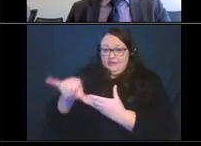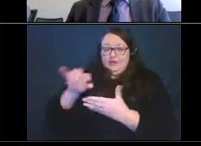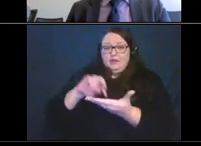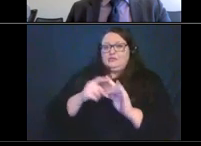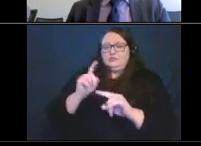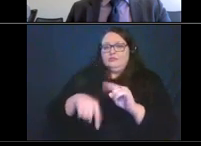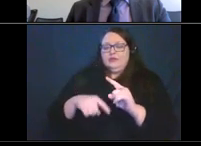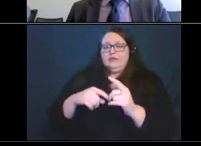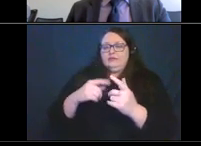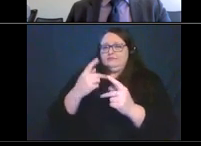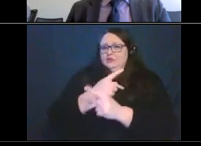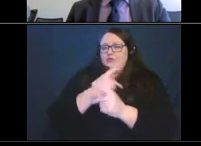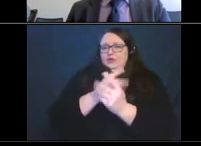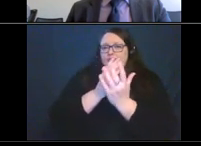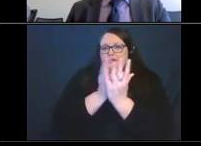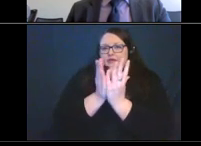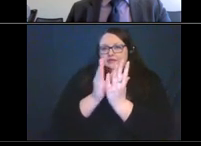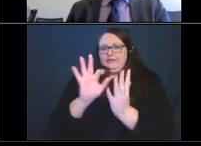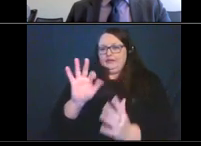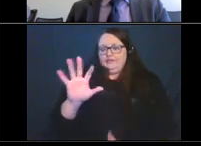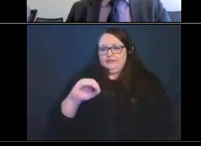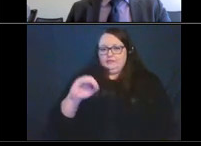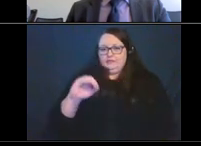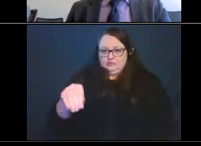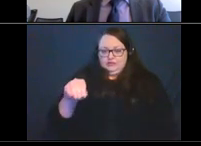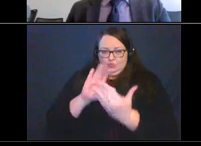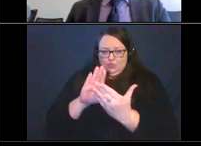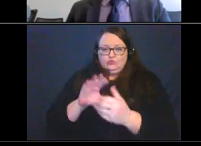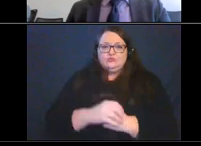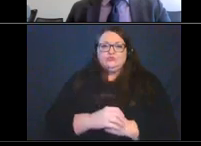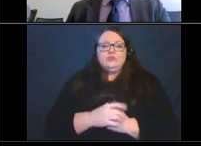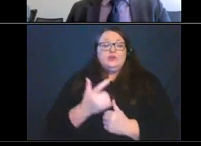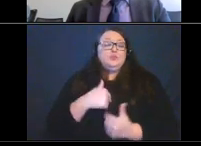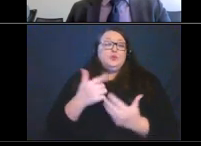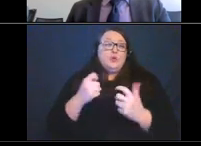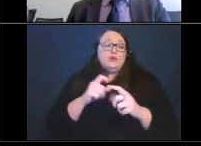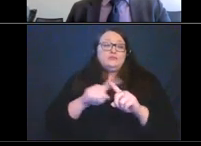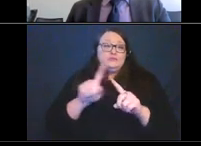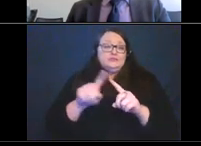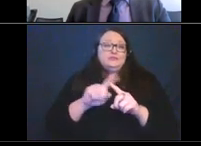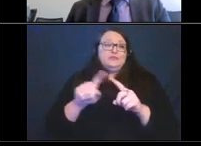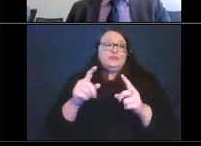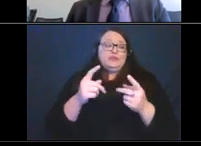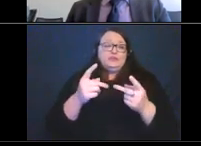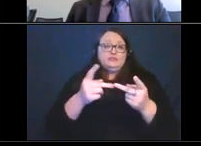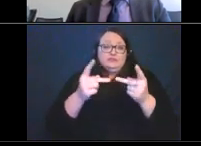the country, spanning rural, airport, cities, you know, middle of nowhere. And so using co-op